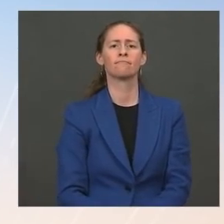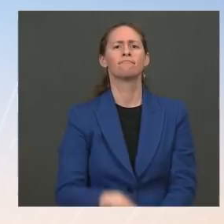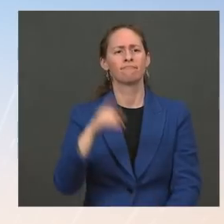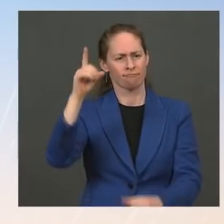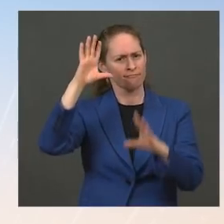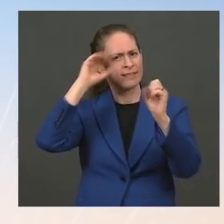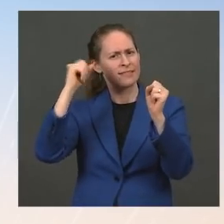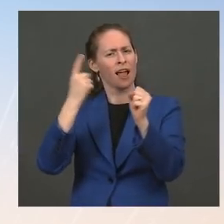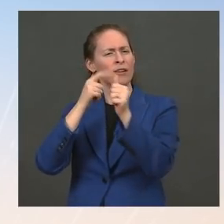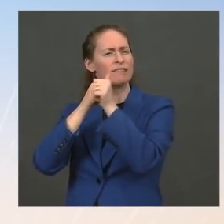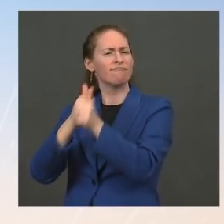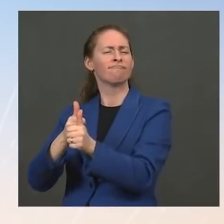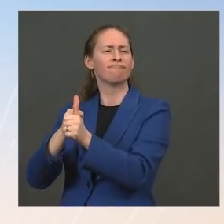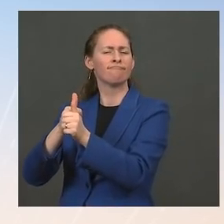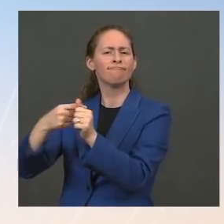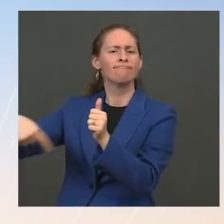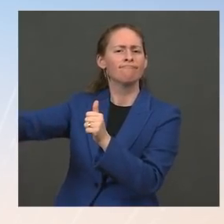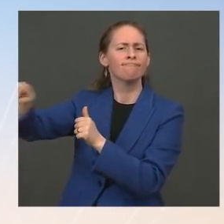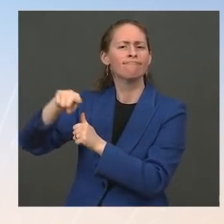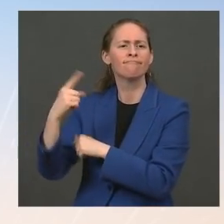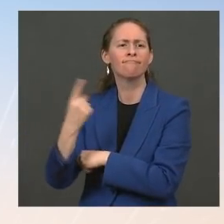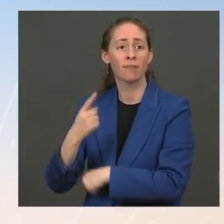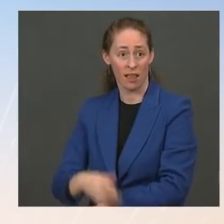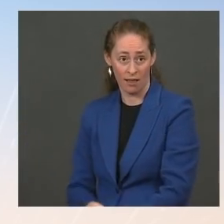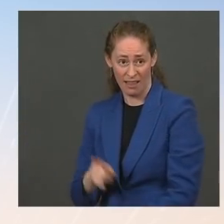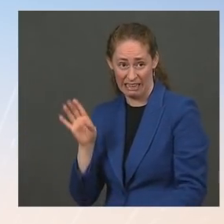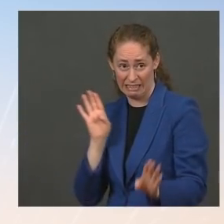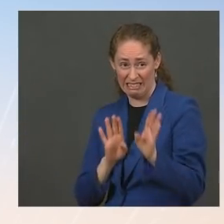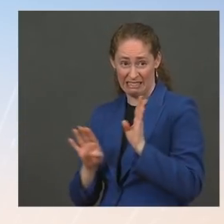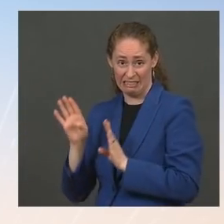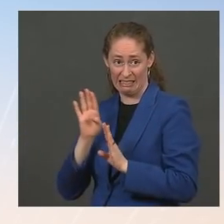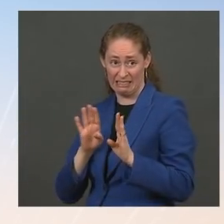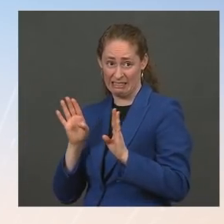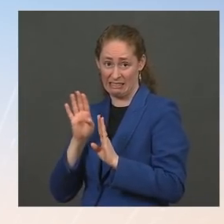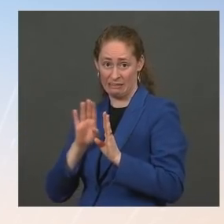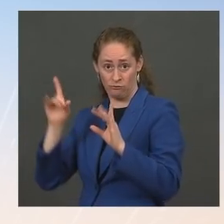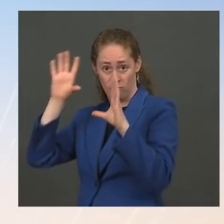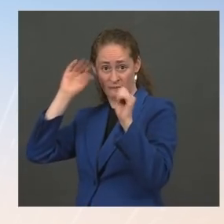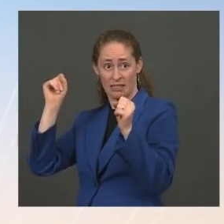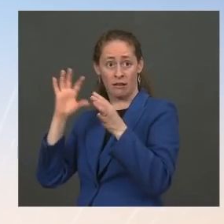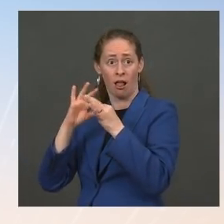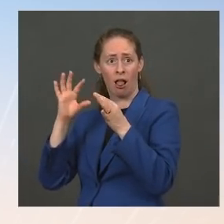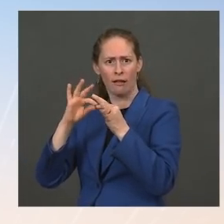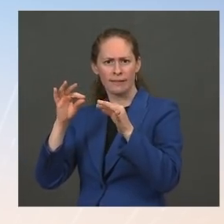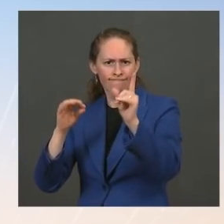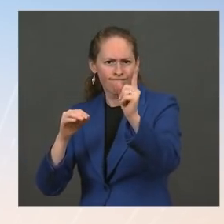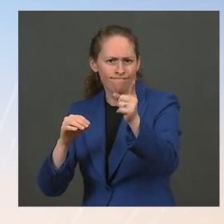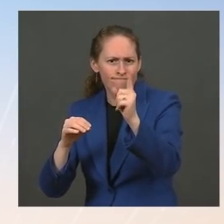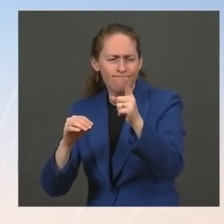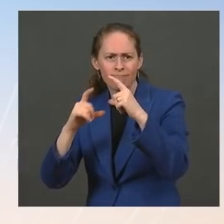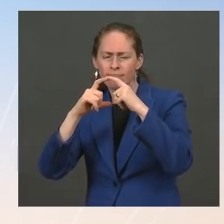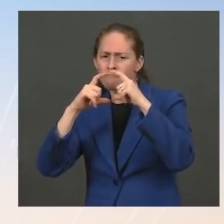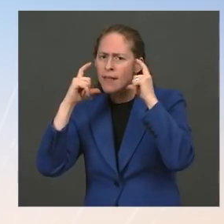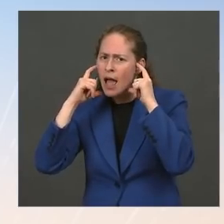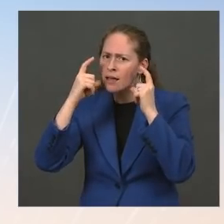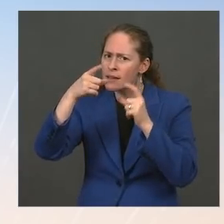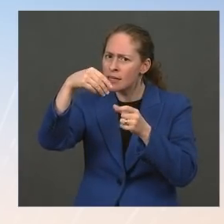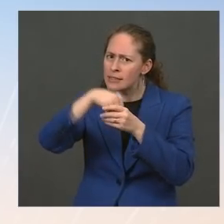when the President says today "Please wear your mask indoors in public settings around other people" and he doesn't do that, that it's going to make it harder